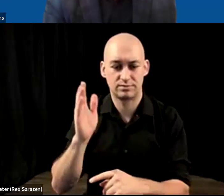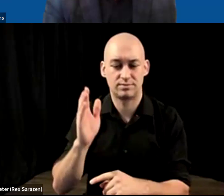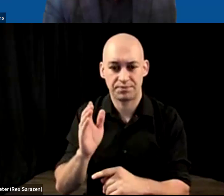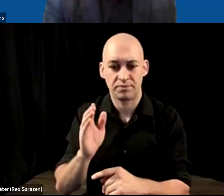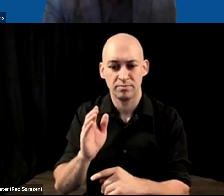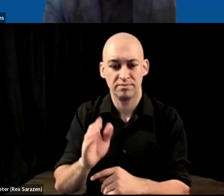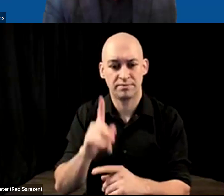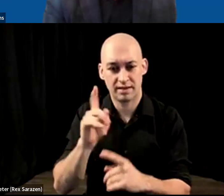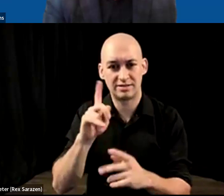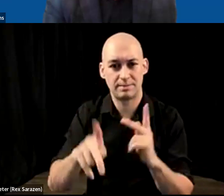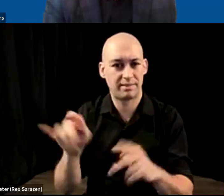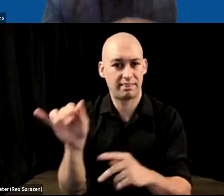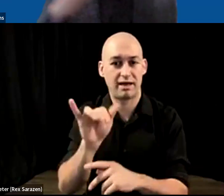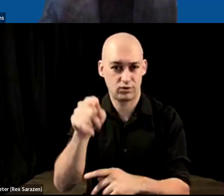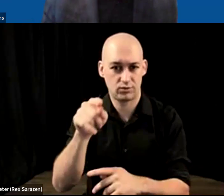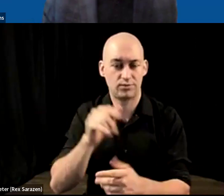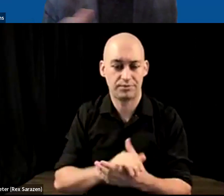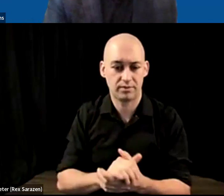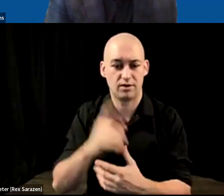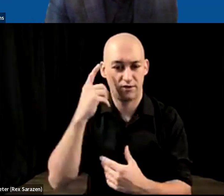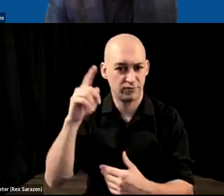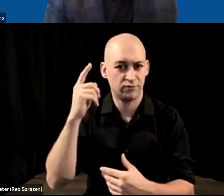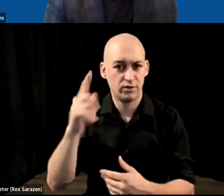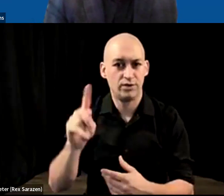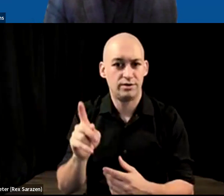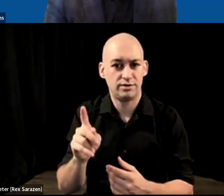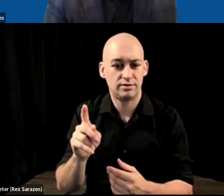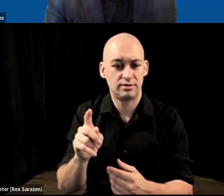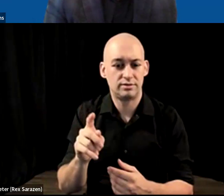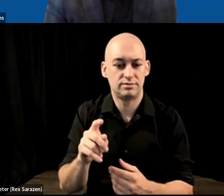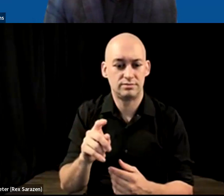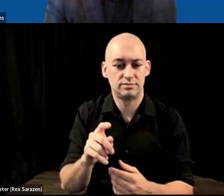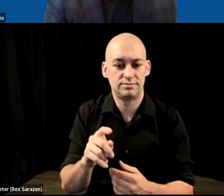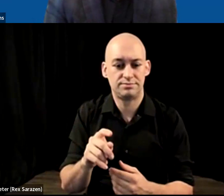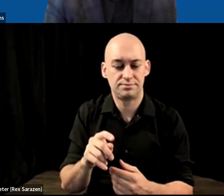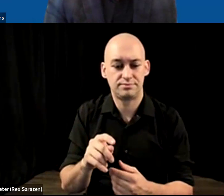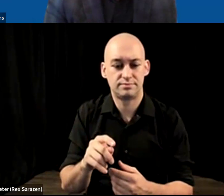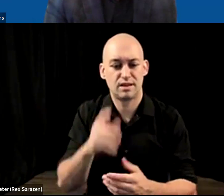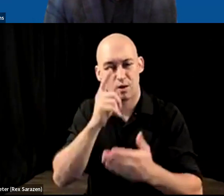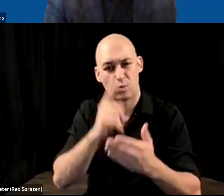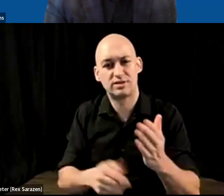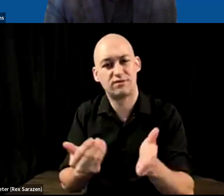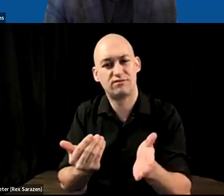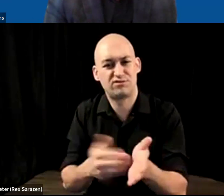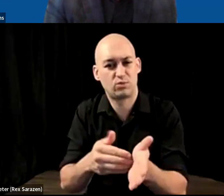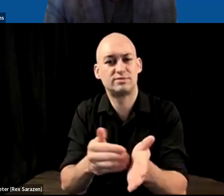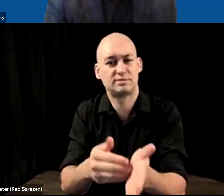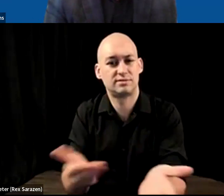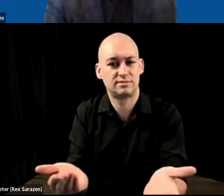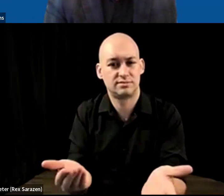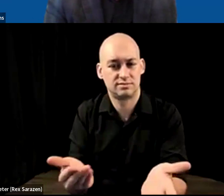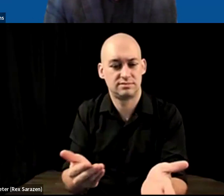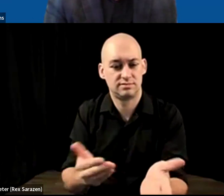like you. For the survey that we put out like, what's the frequency of, you know, payment? Does